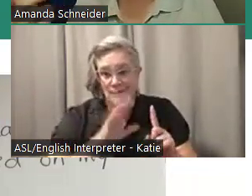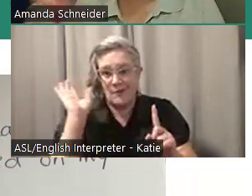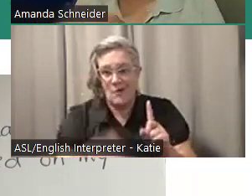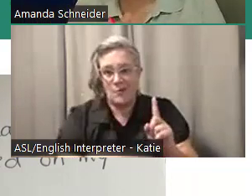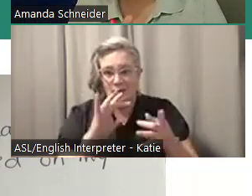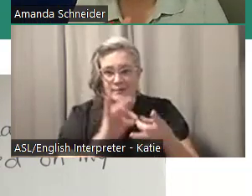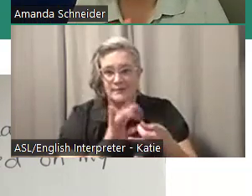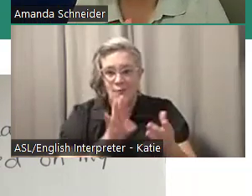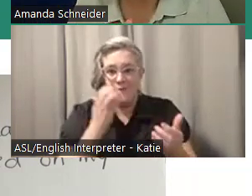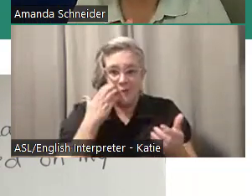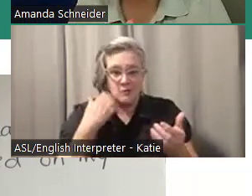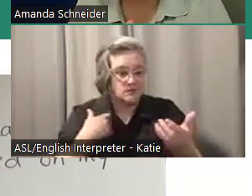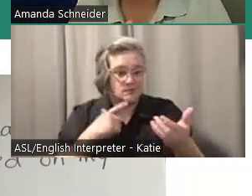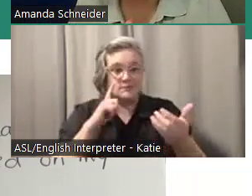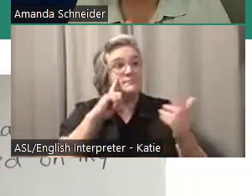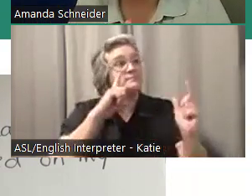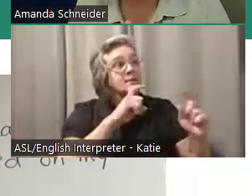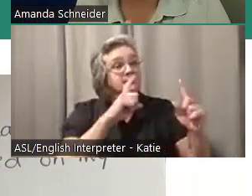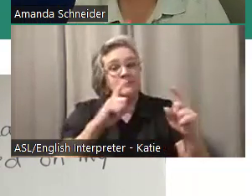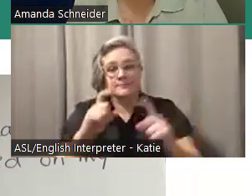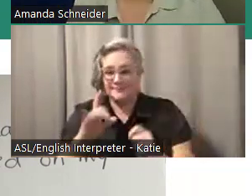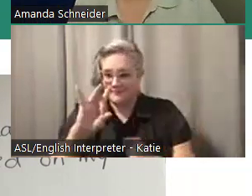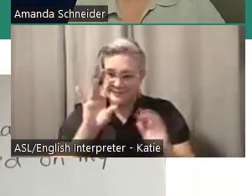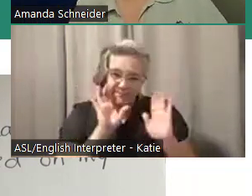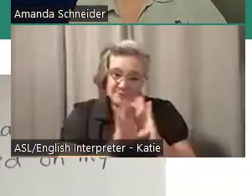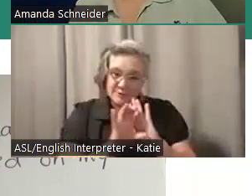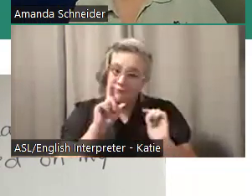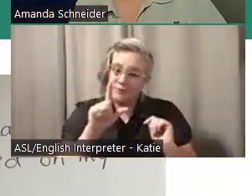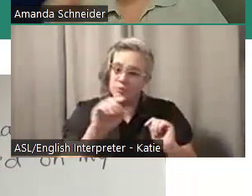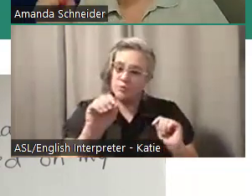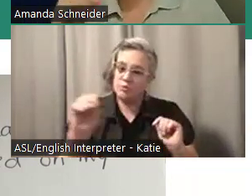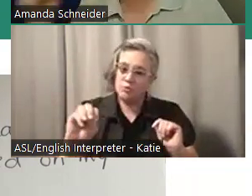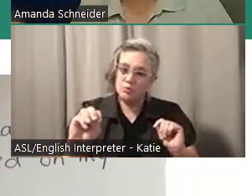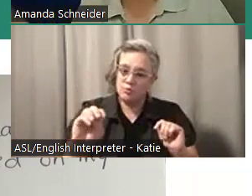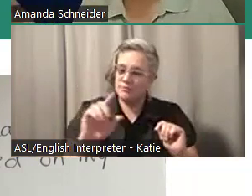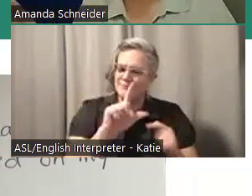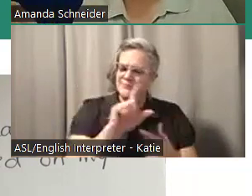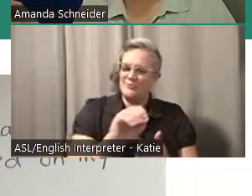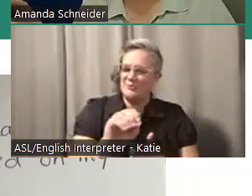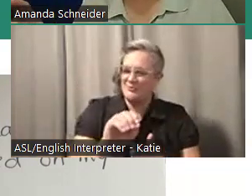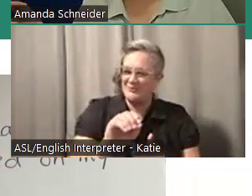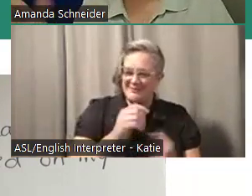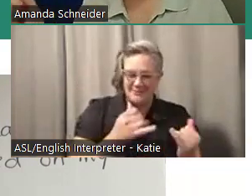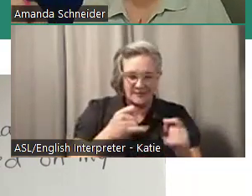You took 8 pictures at the zoo today, um, and you can create an album in your phone.